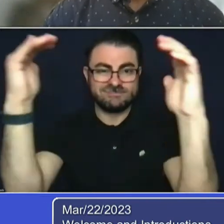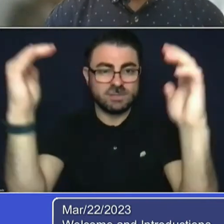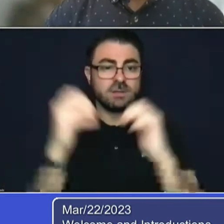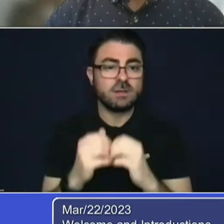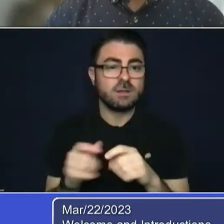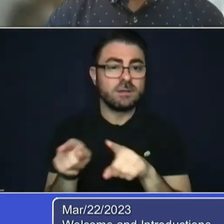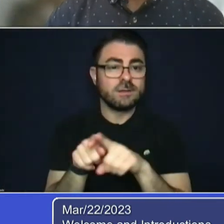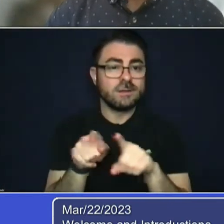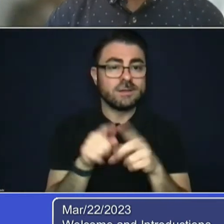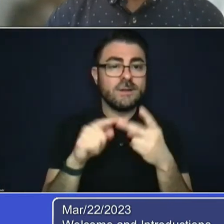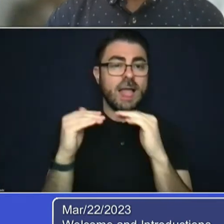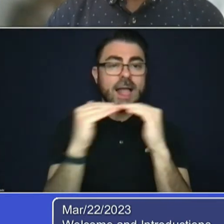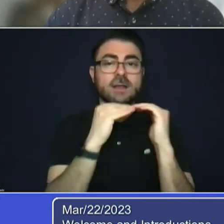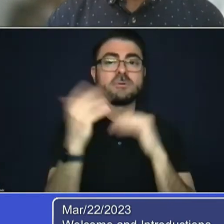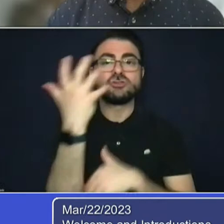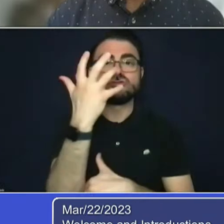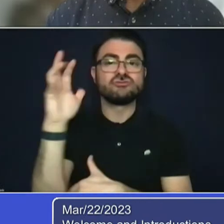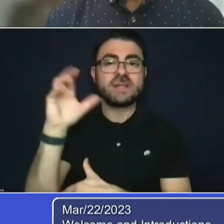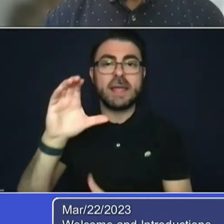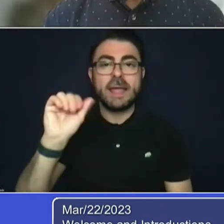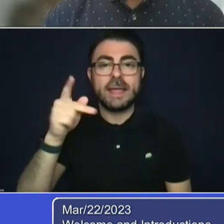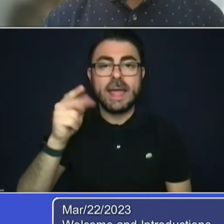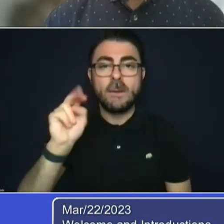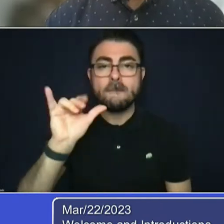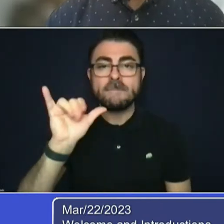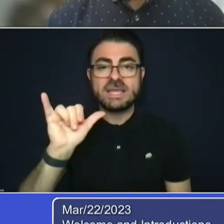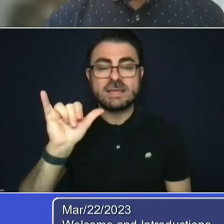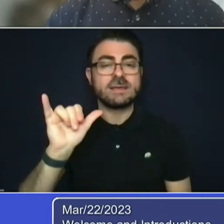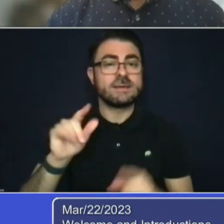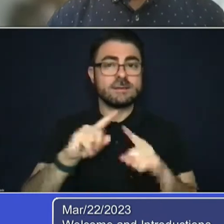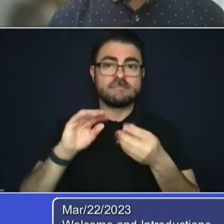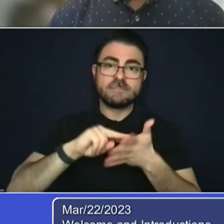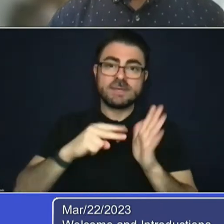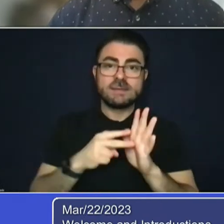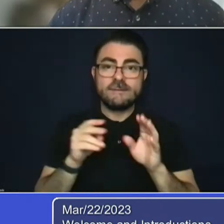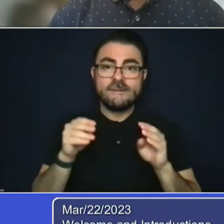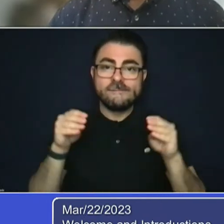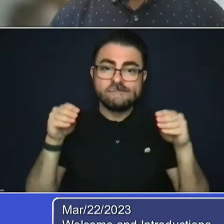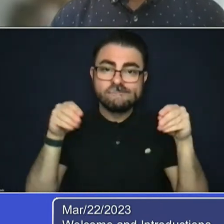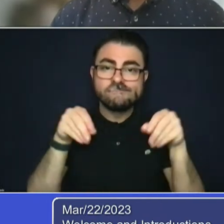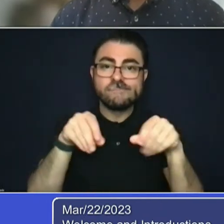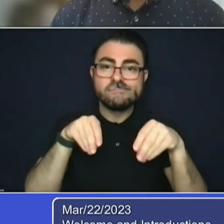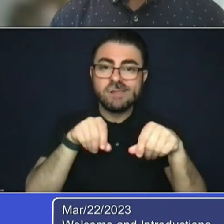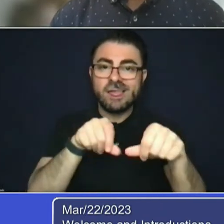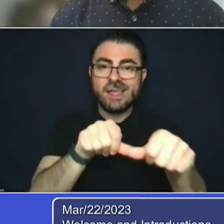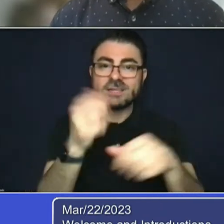TREE CANOPY. AND THE LAST, EQUITABLE TREE